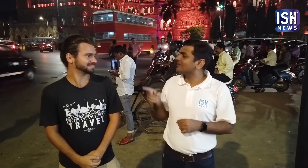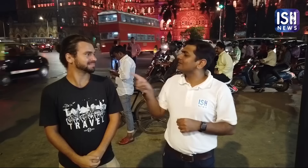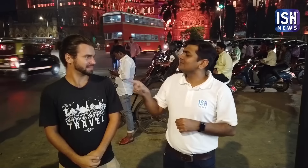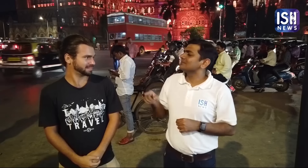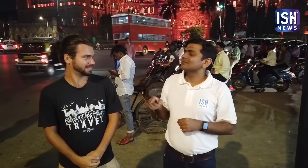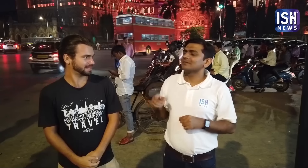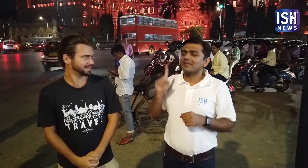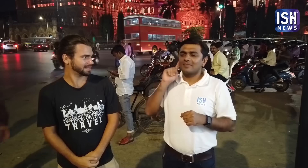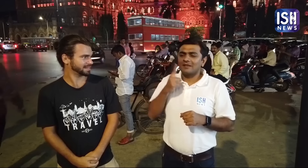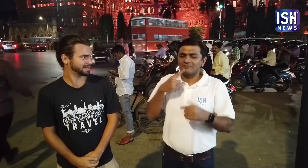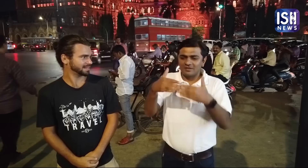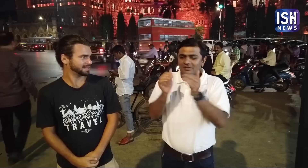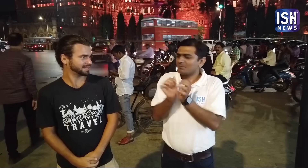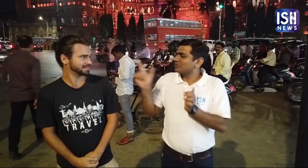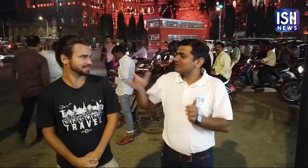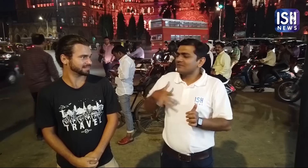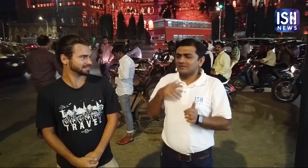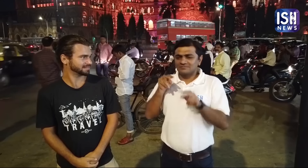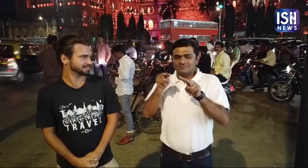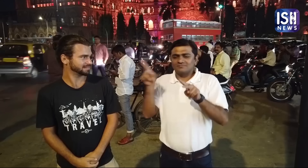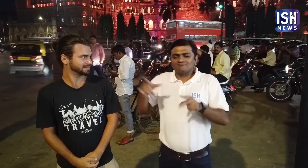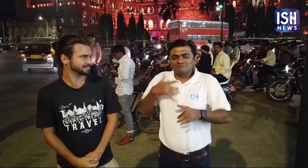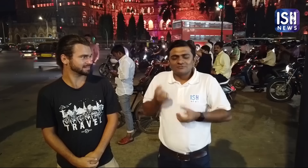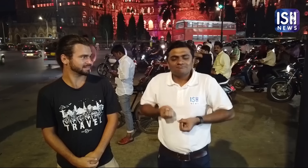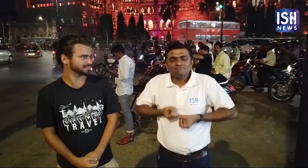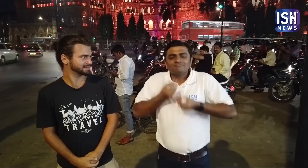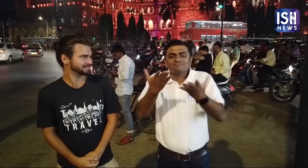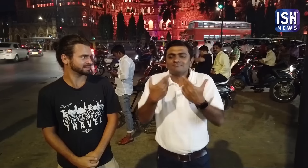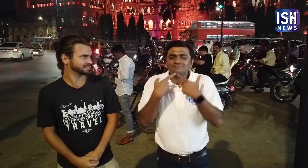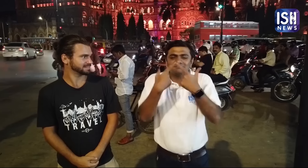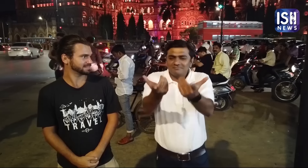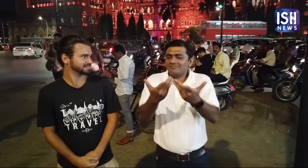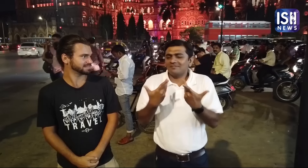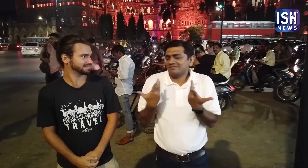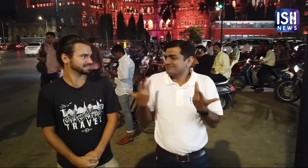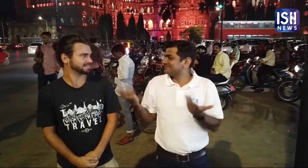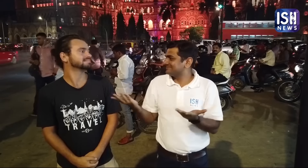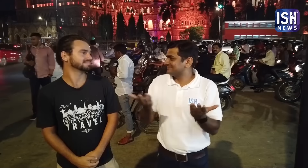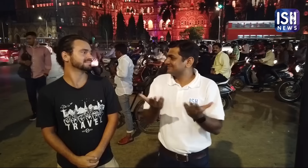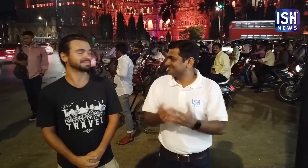what message would you give to our Deaf community.